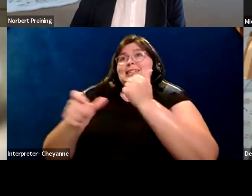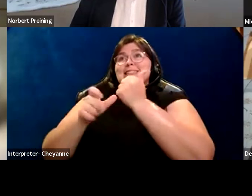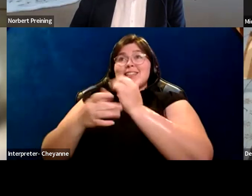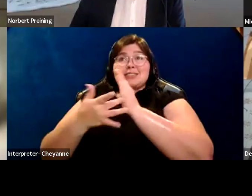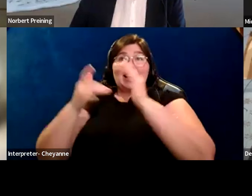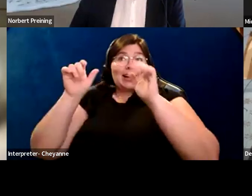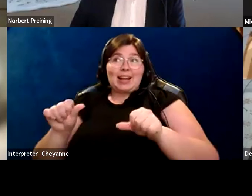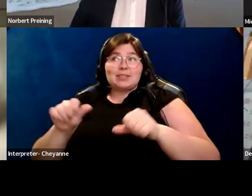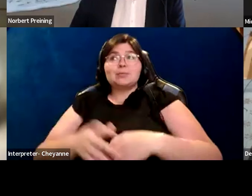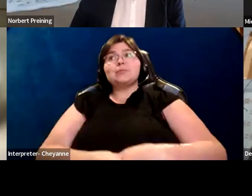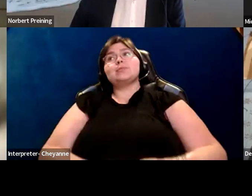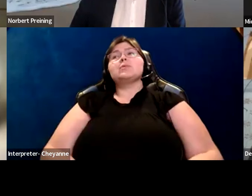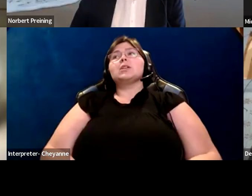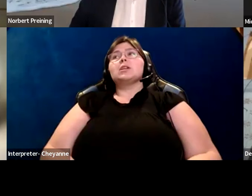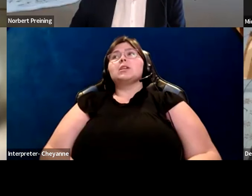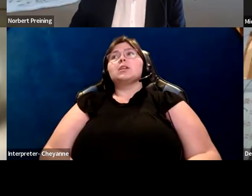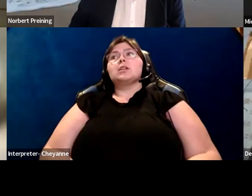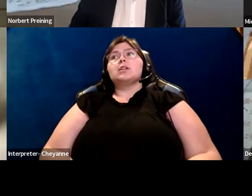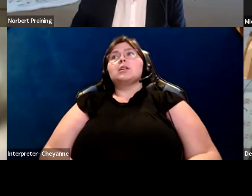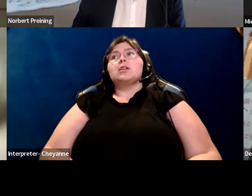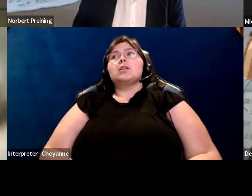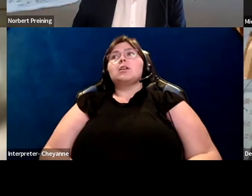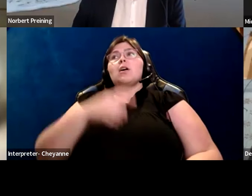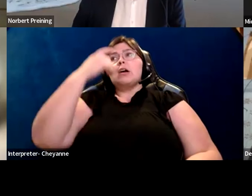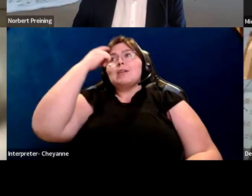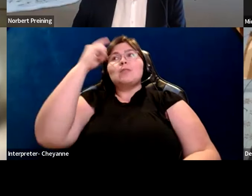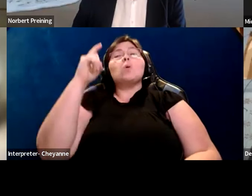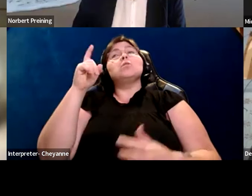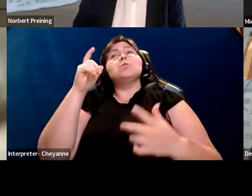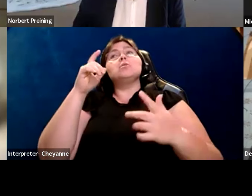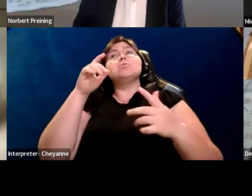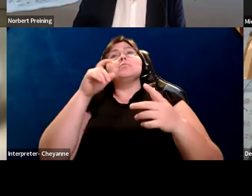In the field of science and tech research,